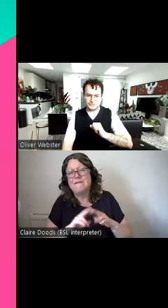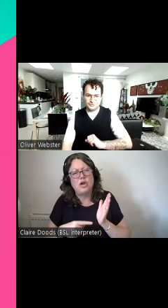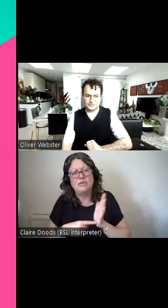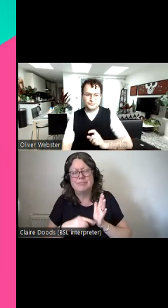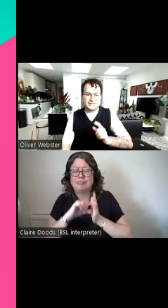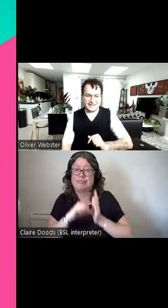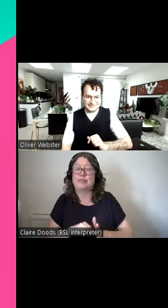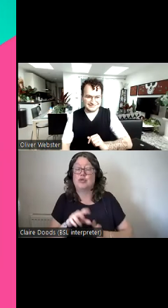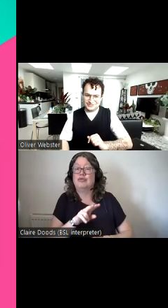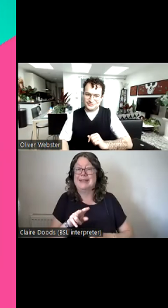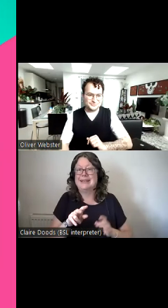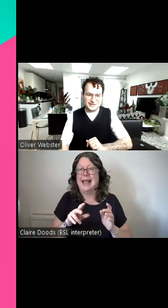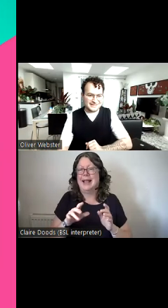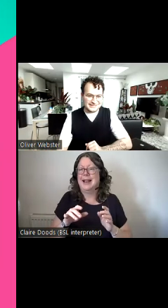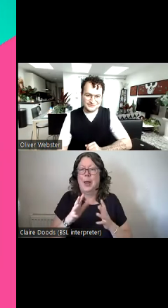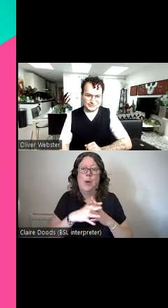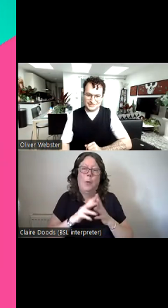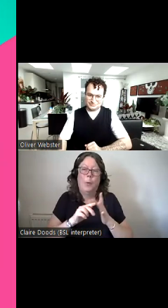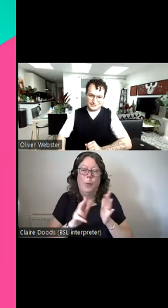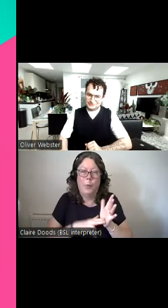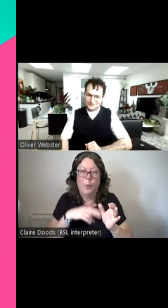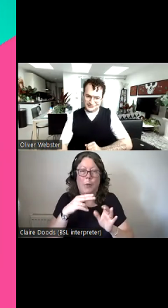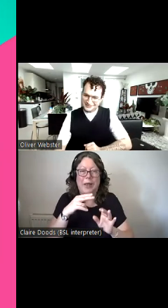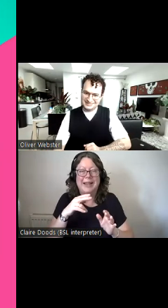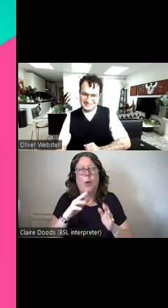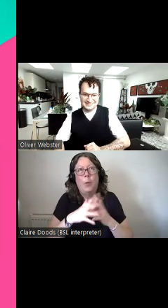or Wingdings. Don't use Wingdings for your subtitle font.